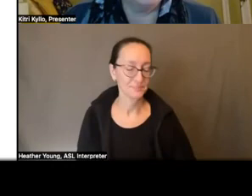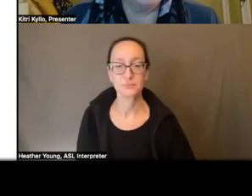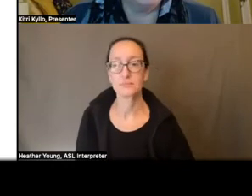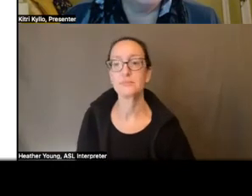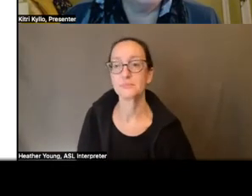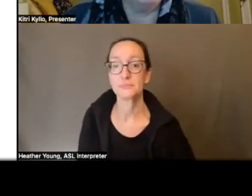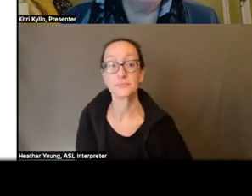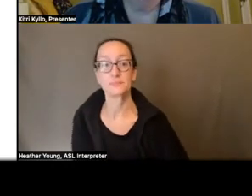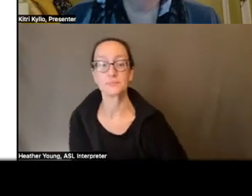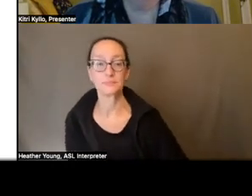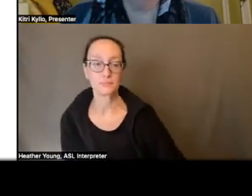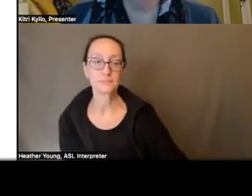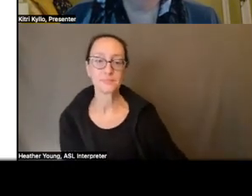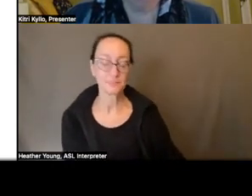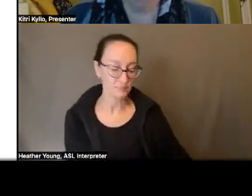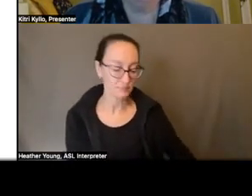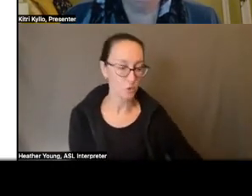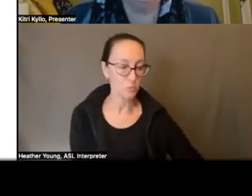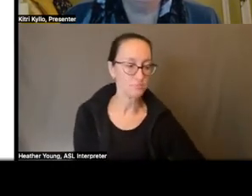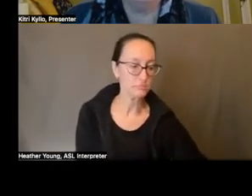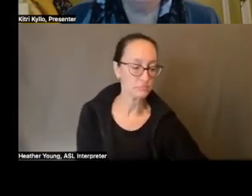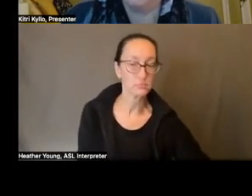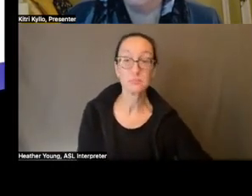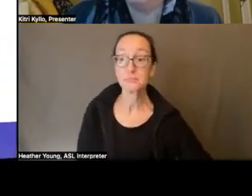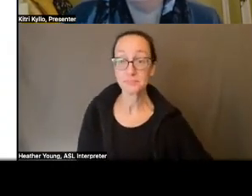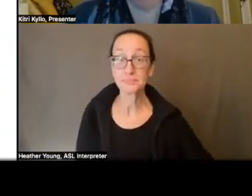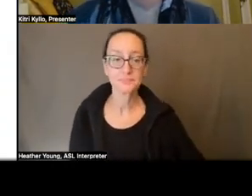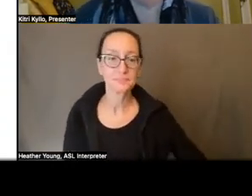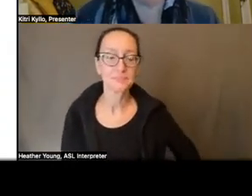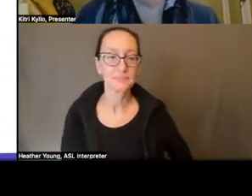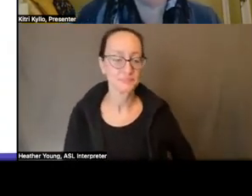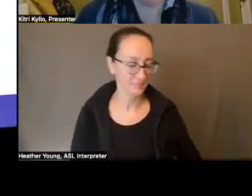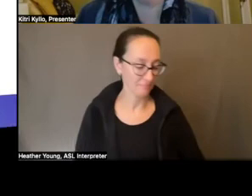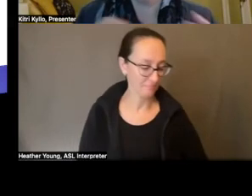So, real quick, I am just going to recap everything we covered today.